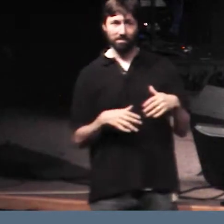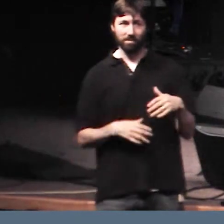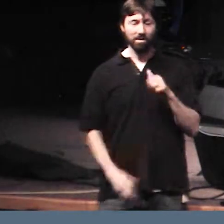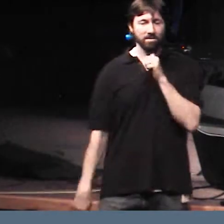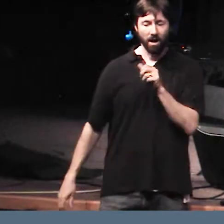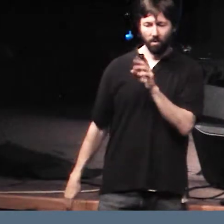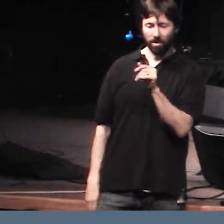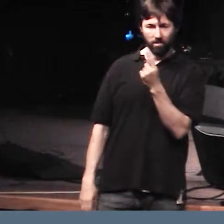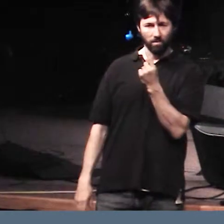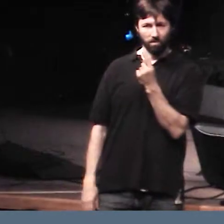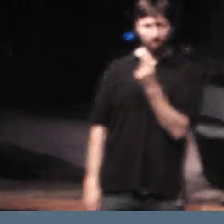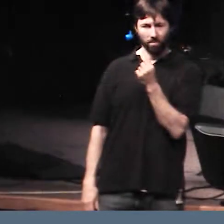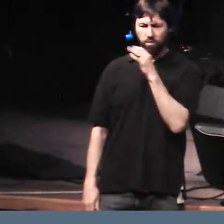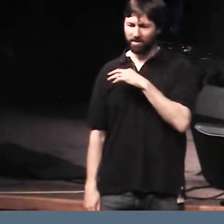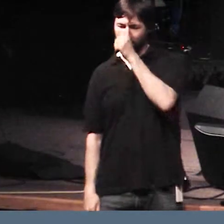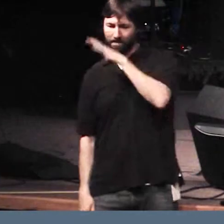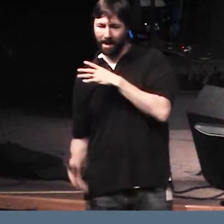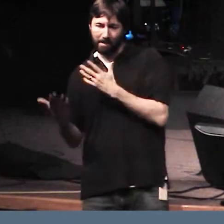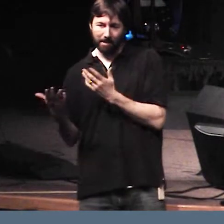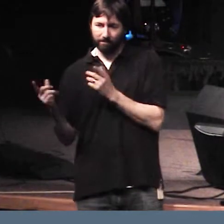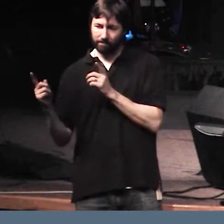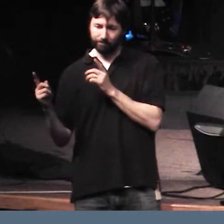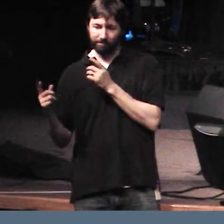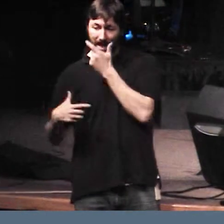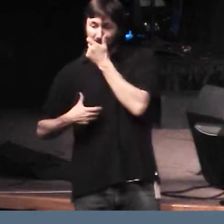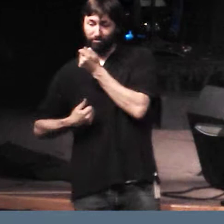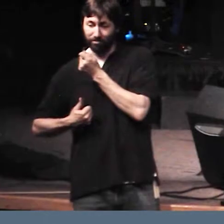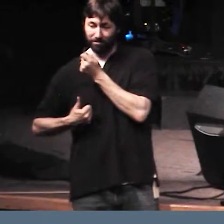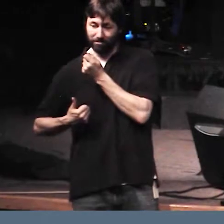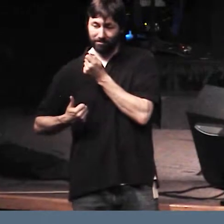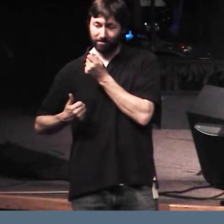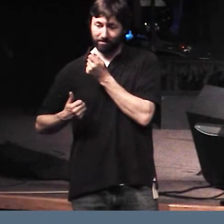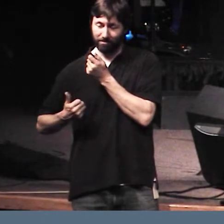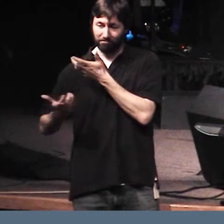this woman man thing that's maybe going on to it's the thought of Boaz